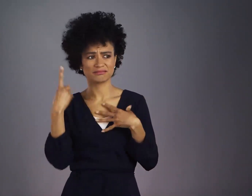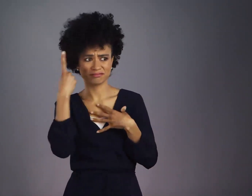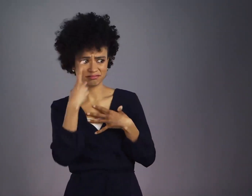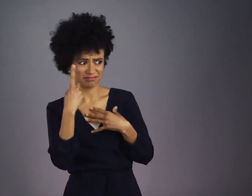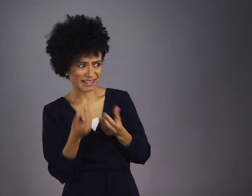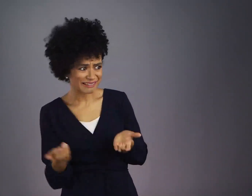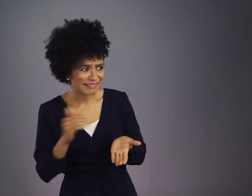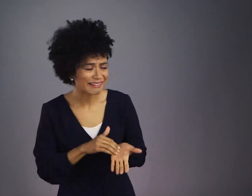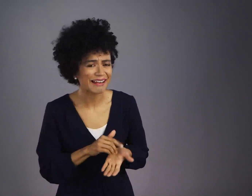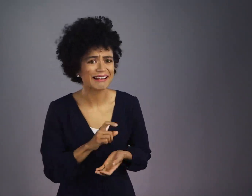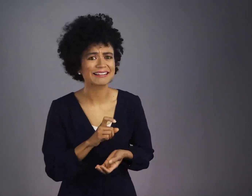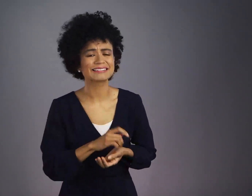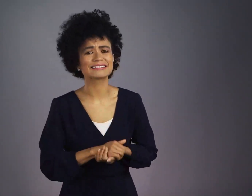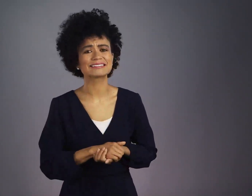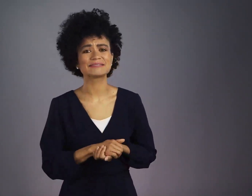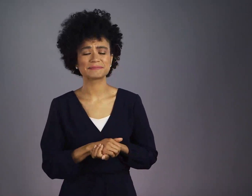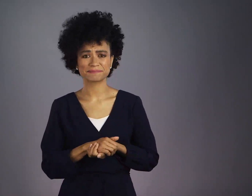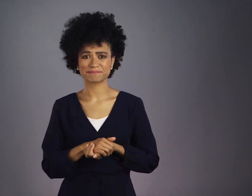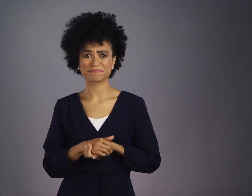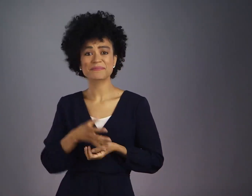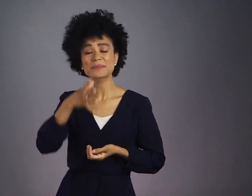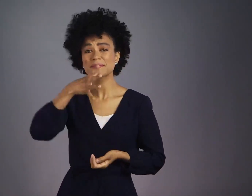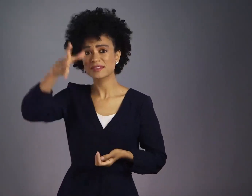the wife who trembles in fear of the next debauch;